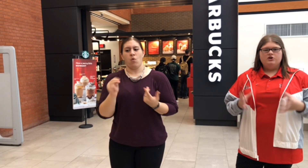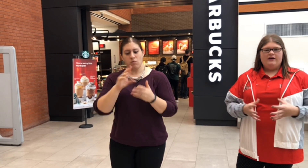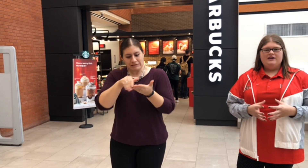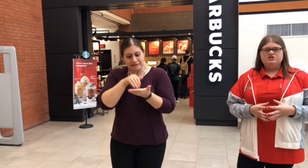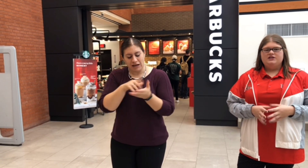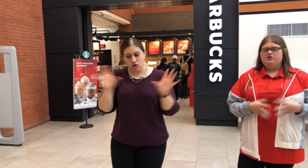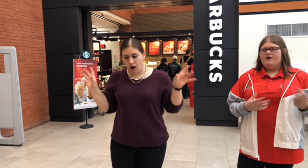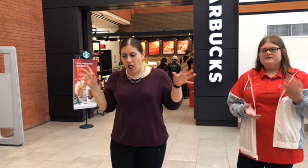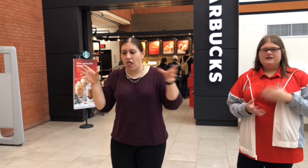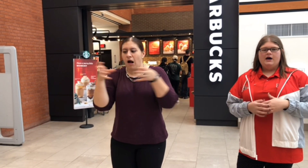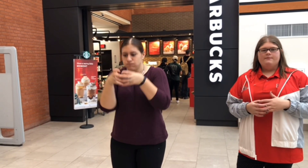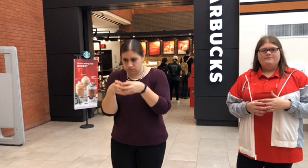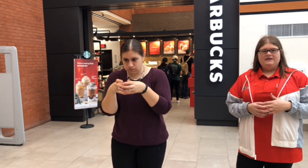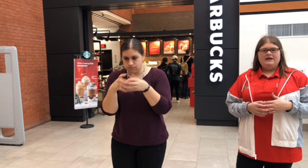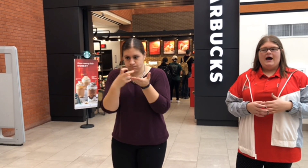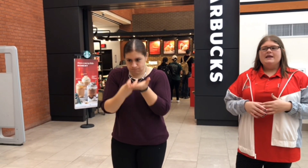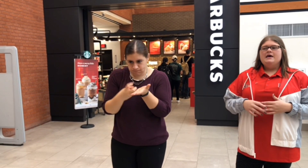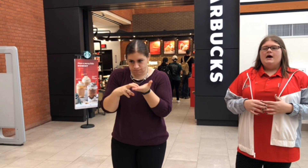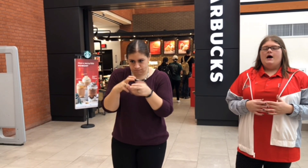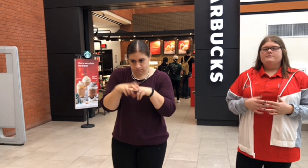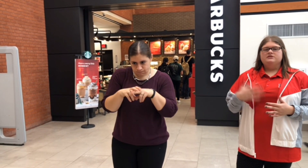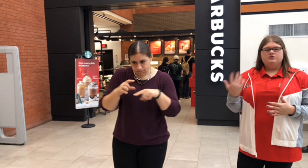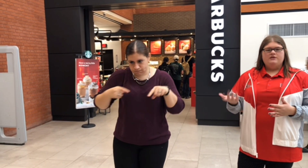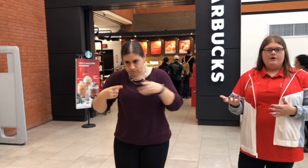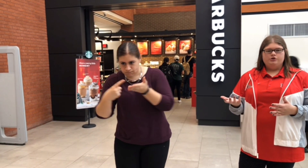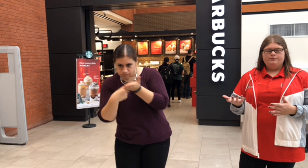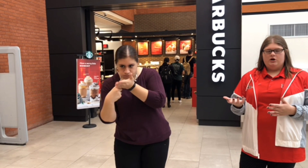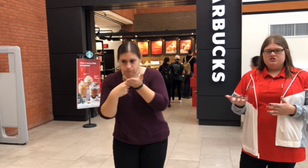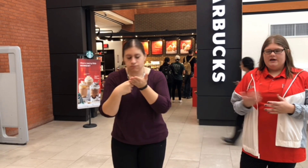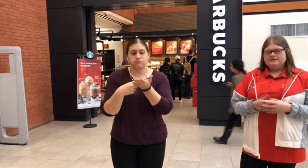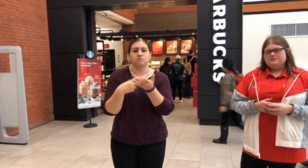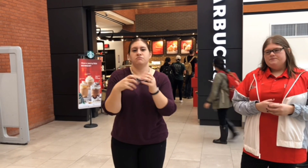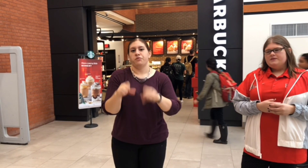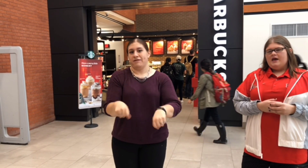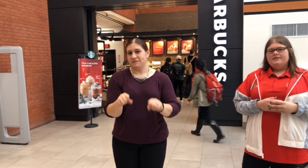location that you guys can come and meet at to do that group project.